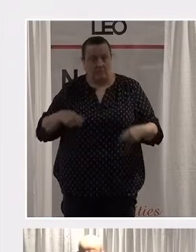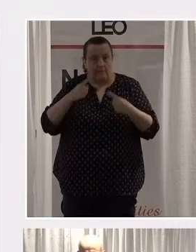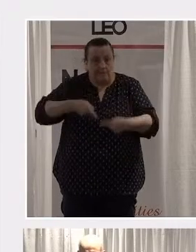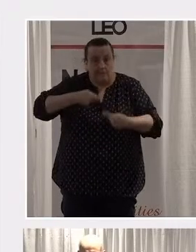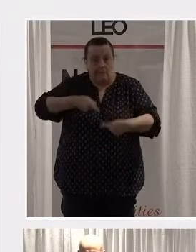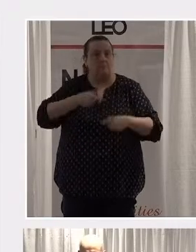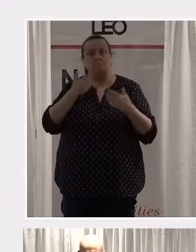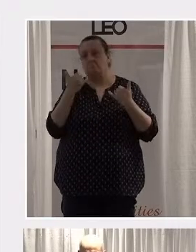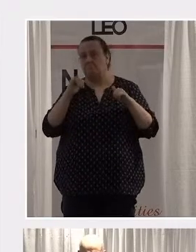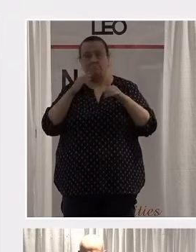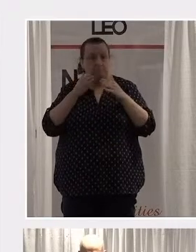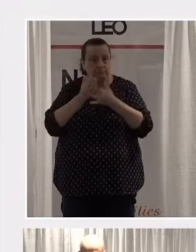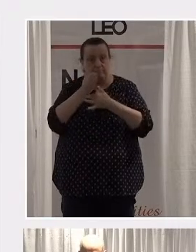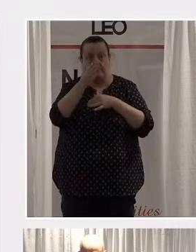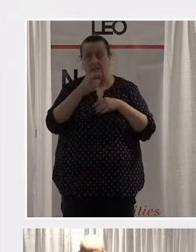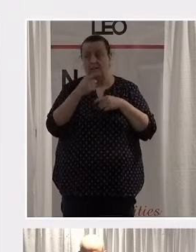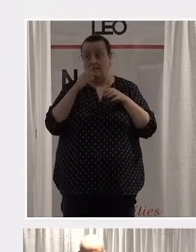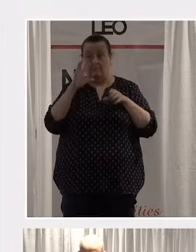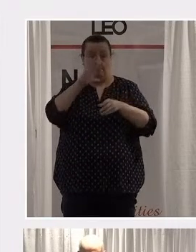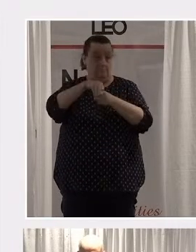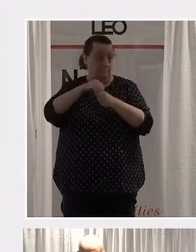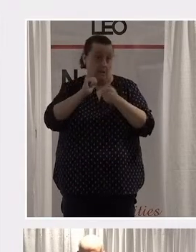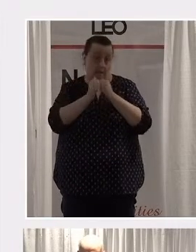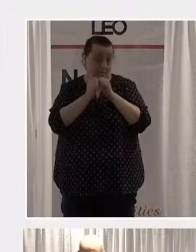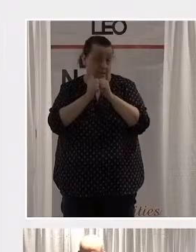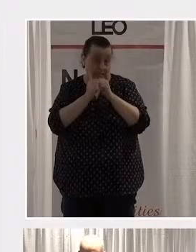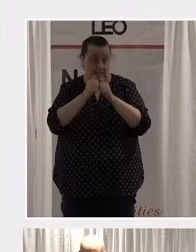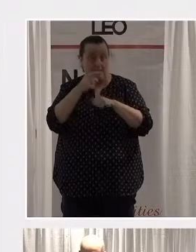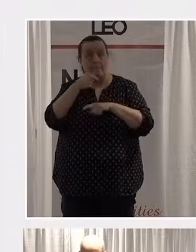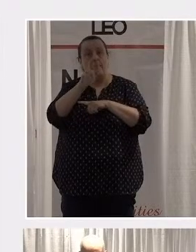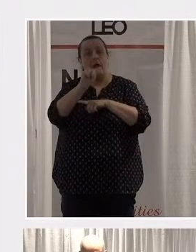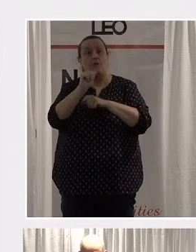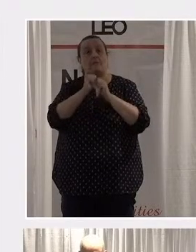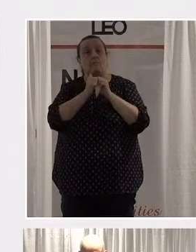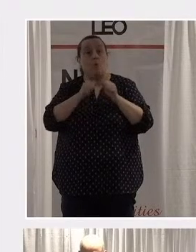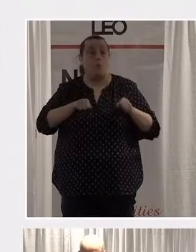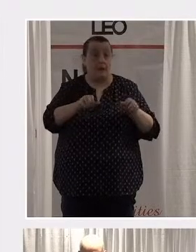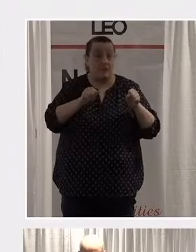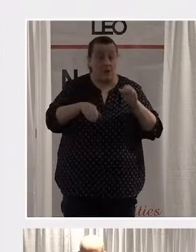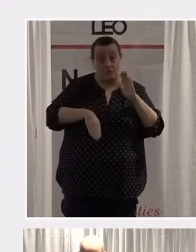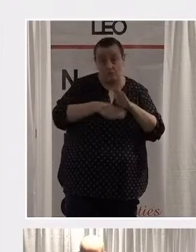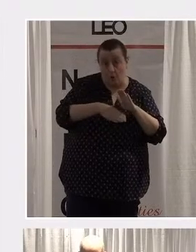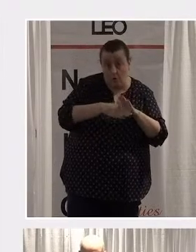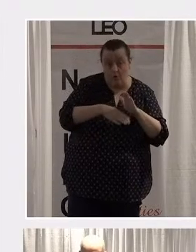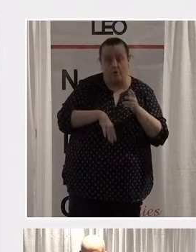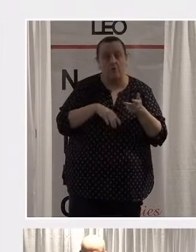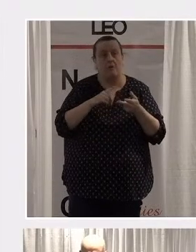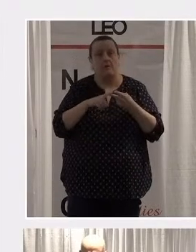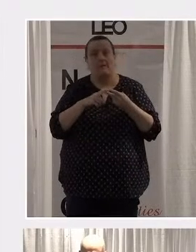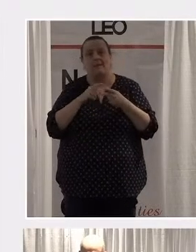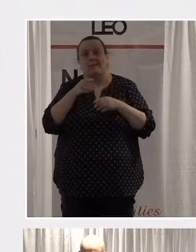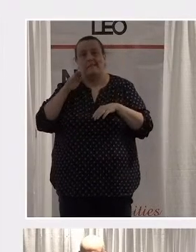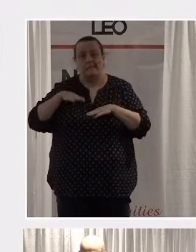VAN IS AN ACTIVE ATHLETE PARTICIPATING IN PARASPORTS SUCH AS WHEELCHAIR SOCCER, SLED HOCKEY,